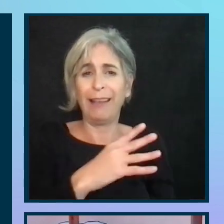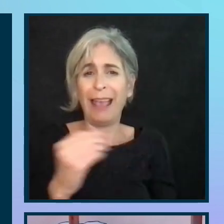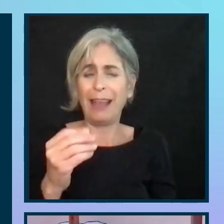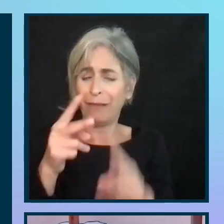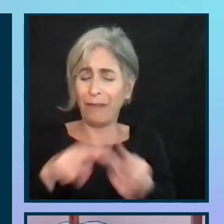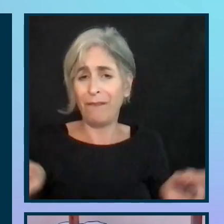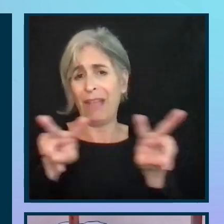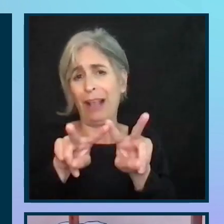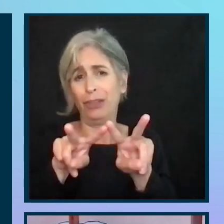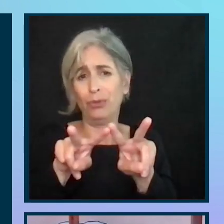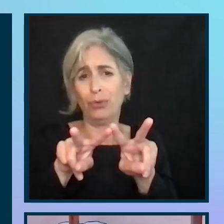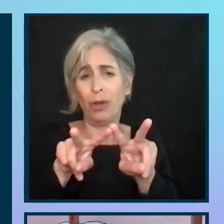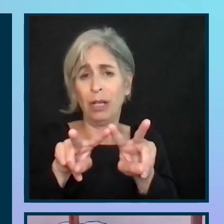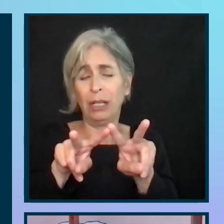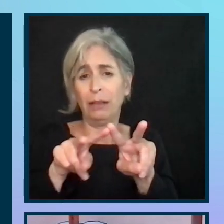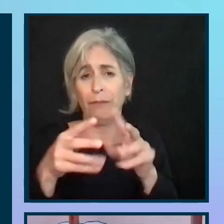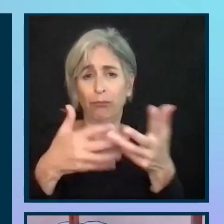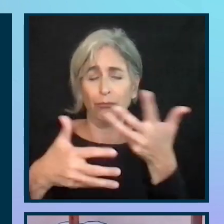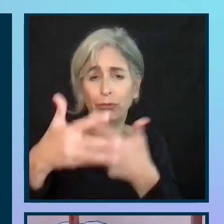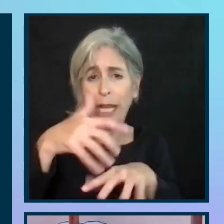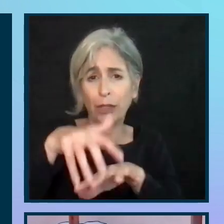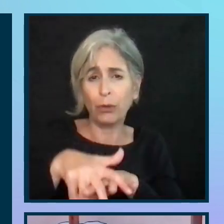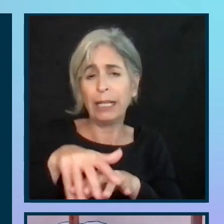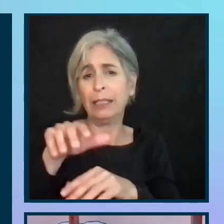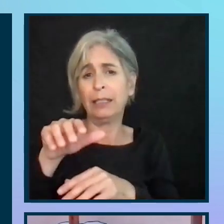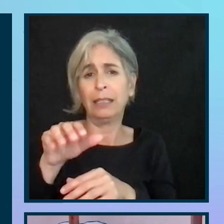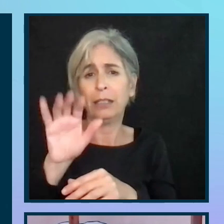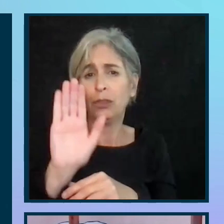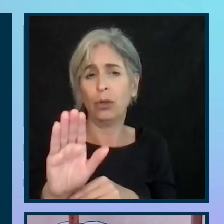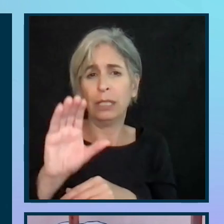in integrating accessibility AC into your CI/CD process,